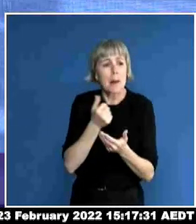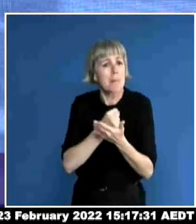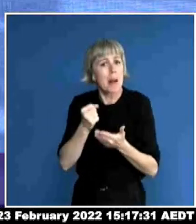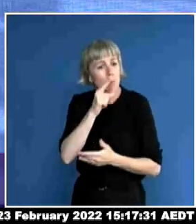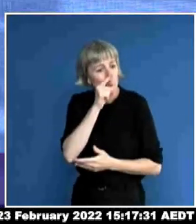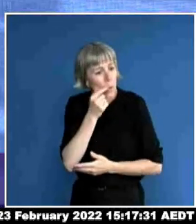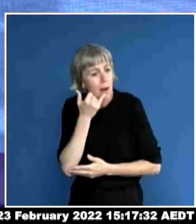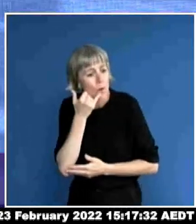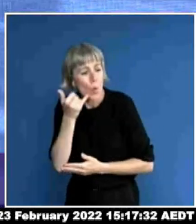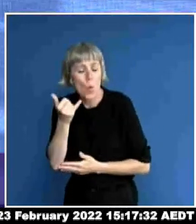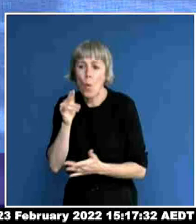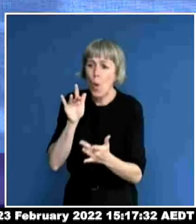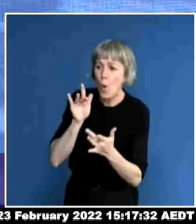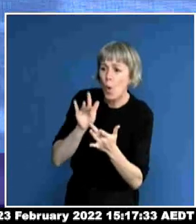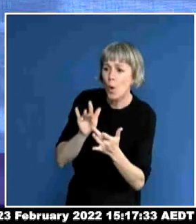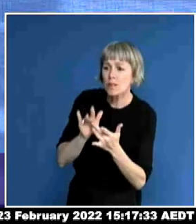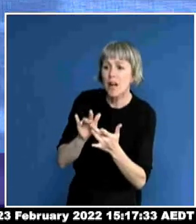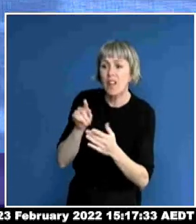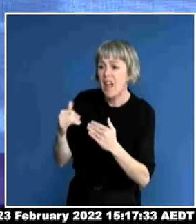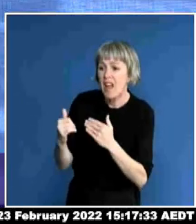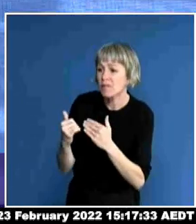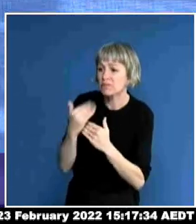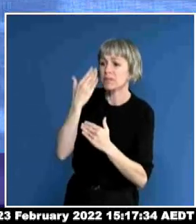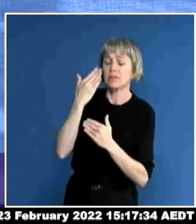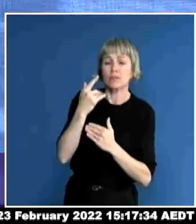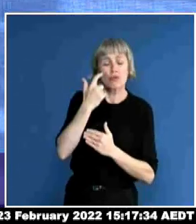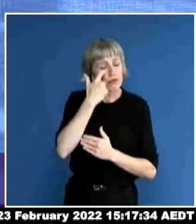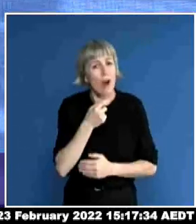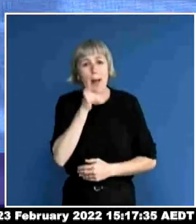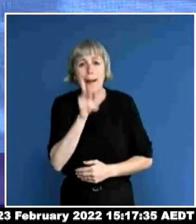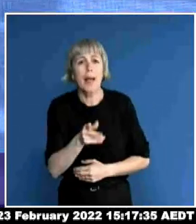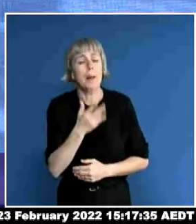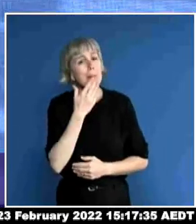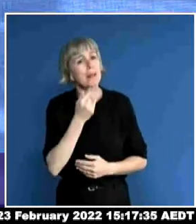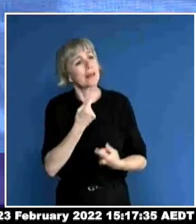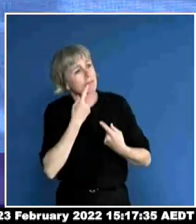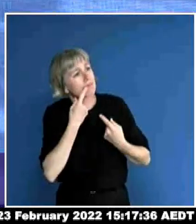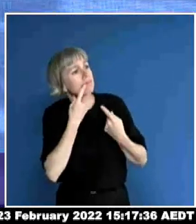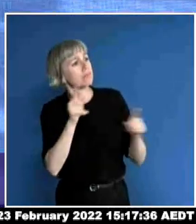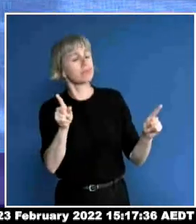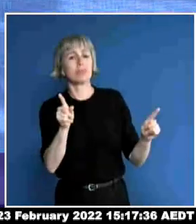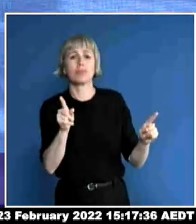Try again. Reach out. There is people out there who will listen to your story.